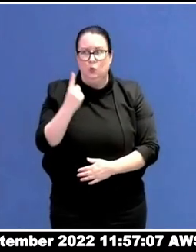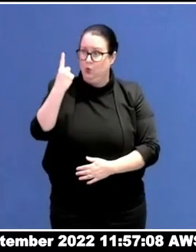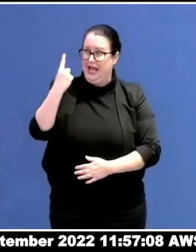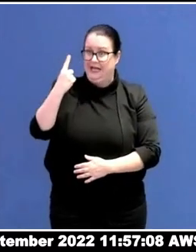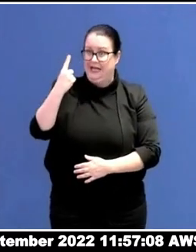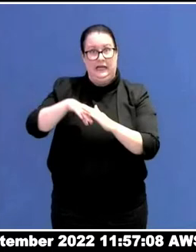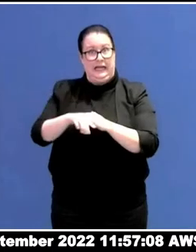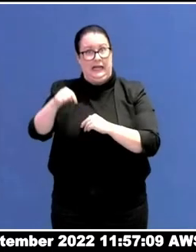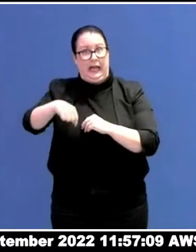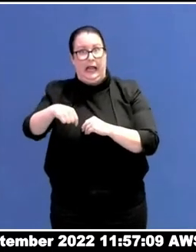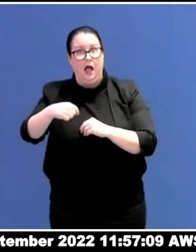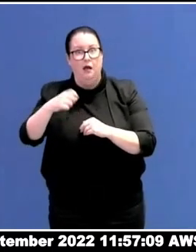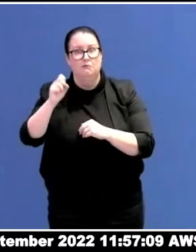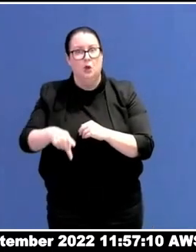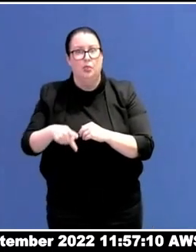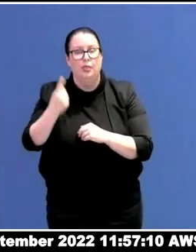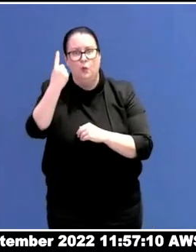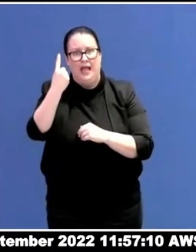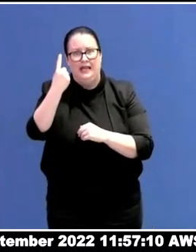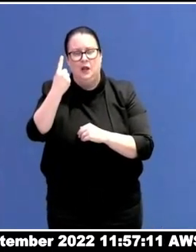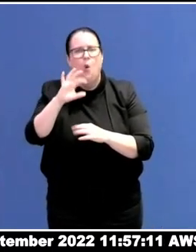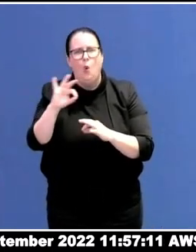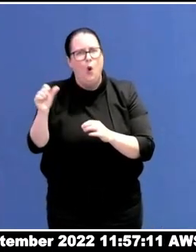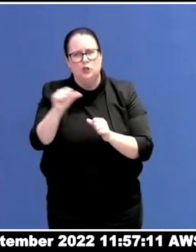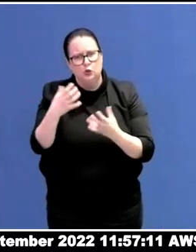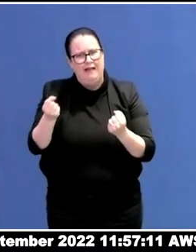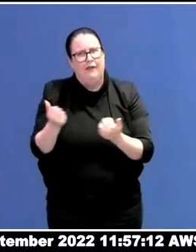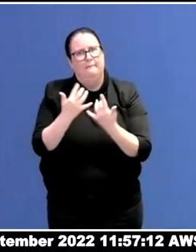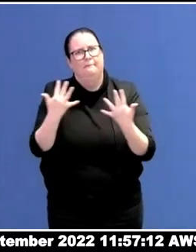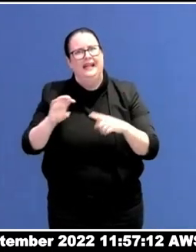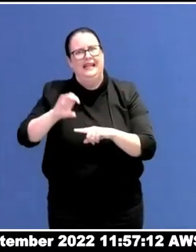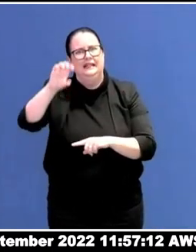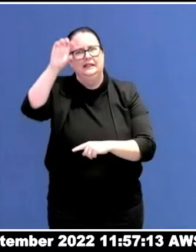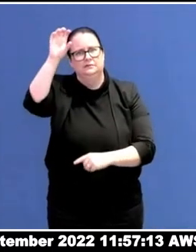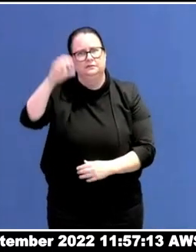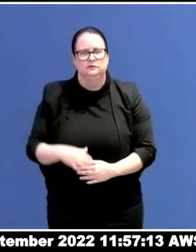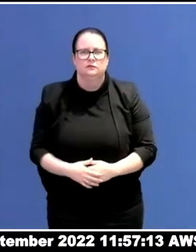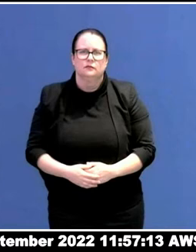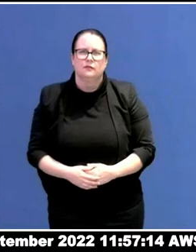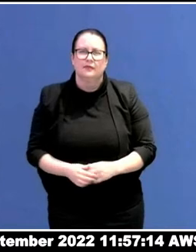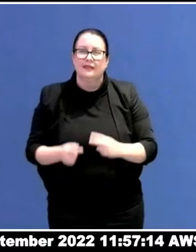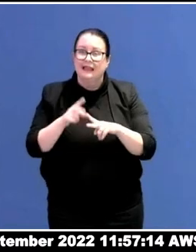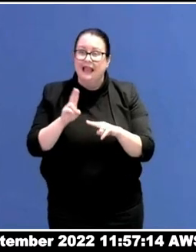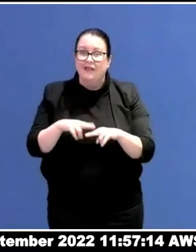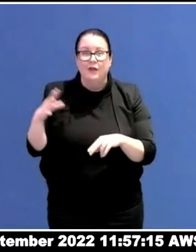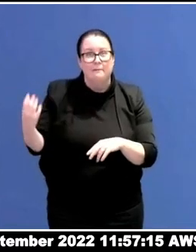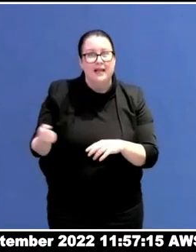Is it acceptable, I suppose, for there to be one and to be located? If there are going to be detention centres, it can't just be down here